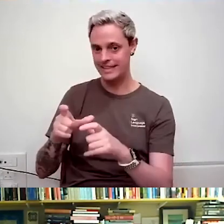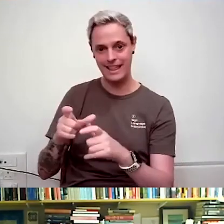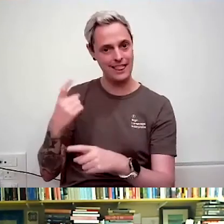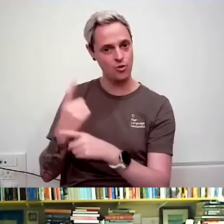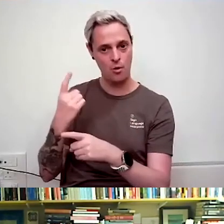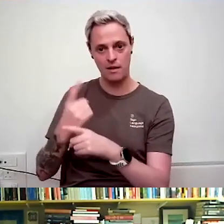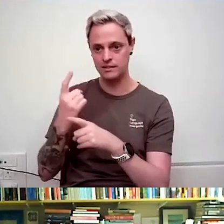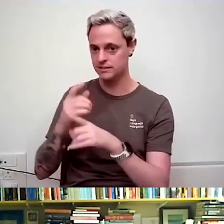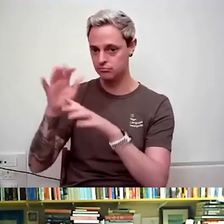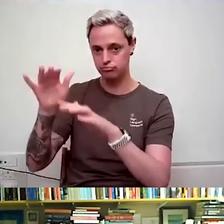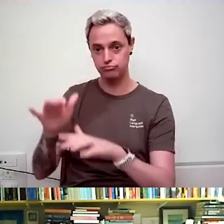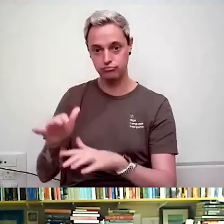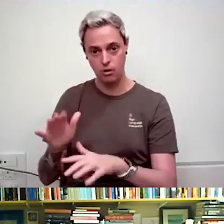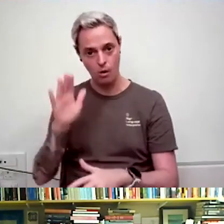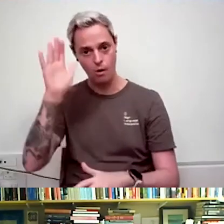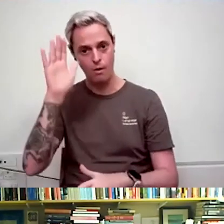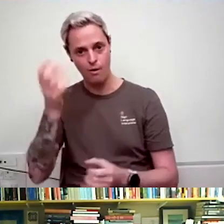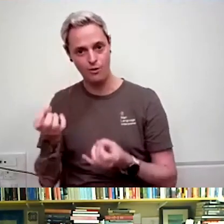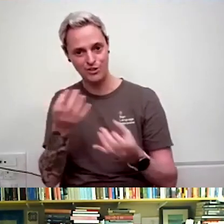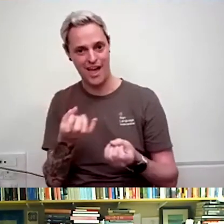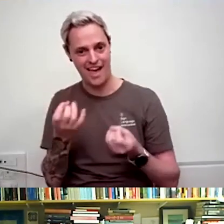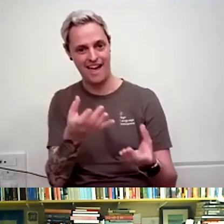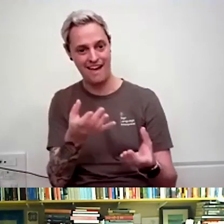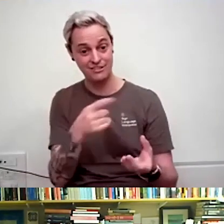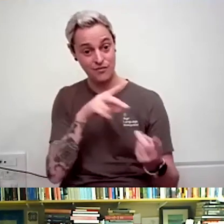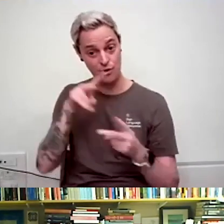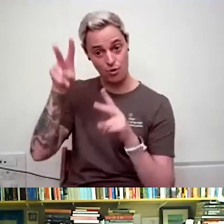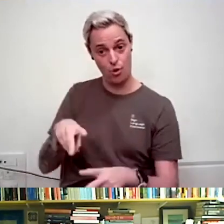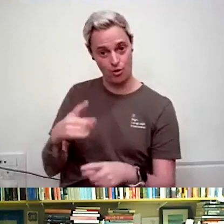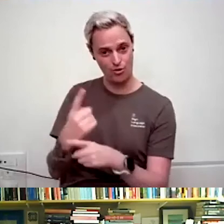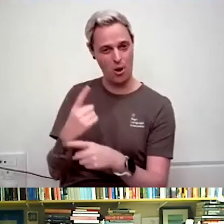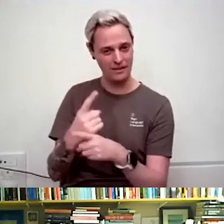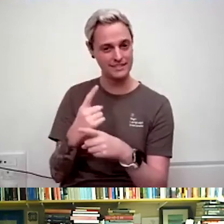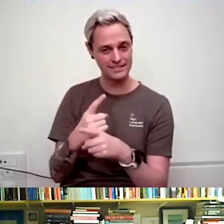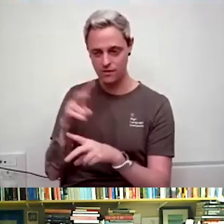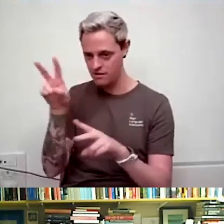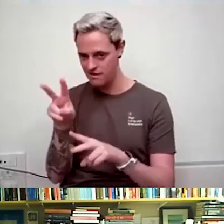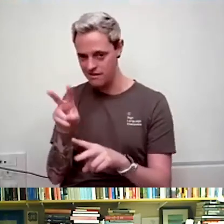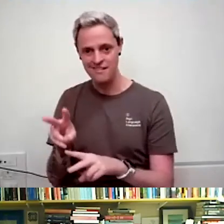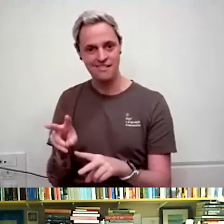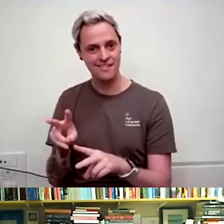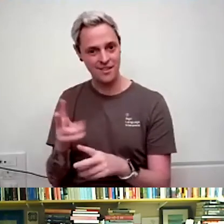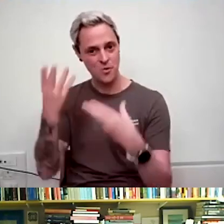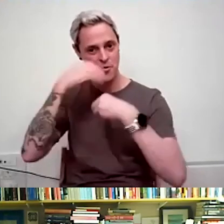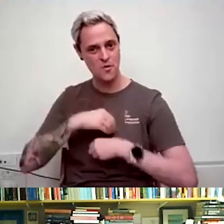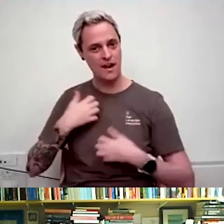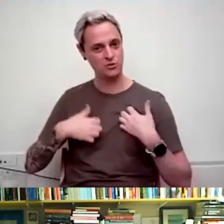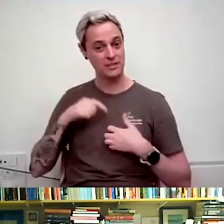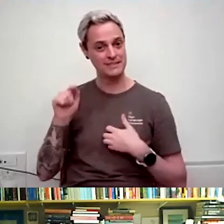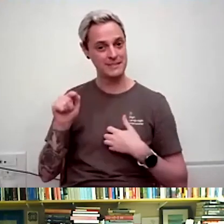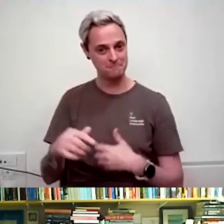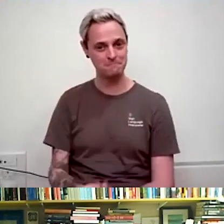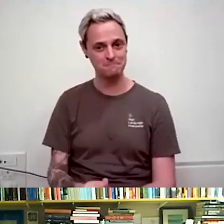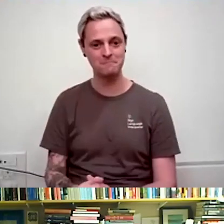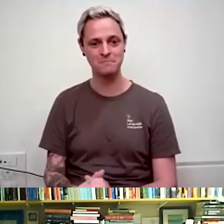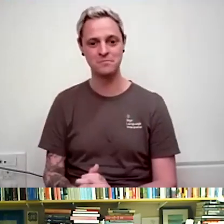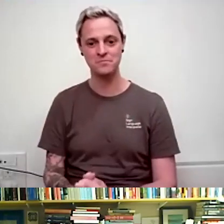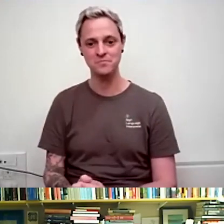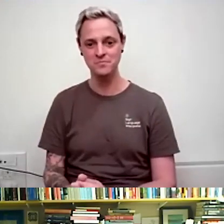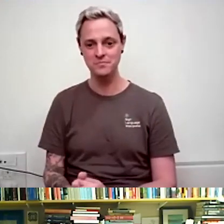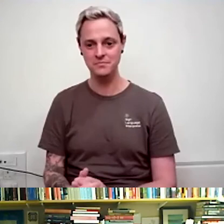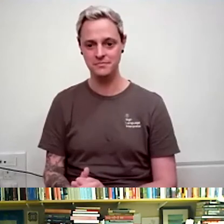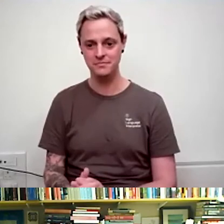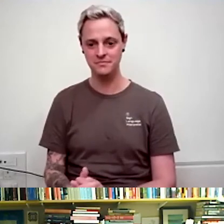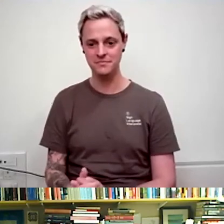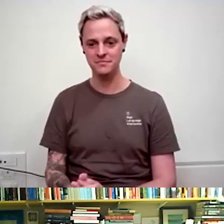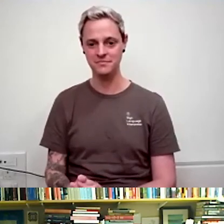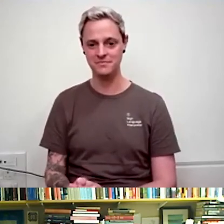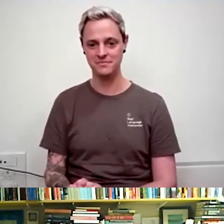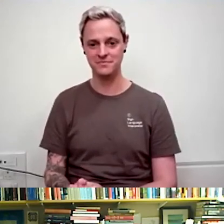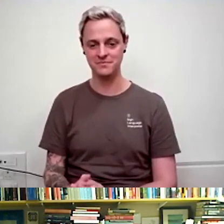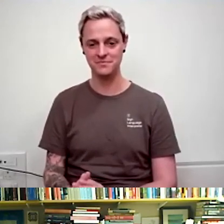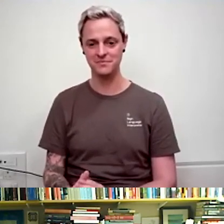that people are happy to share say, please do keep eye on the chat because these will be coming up for everybody to see soon.